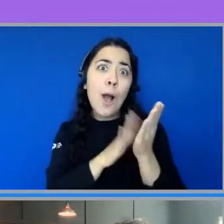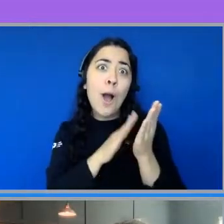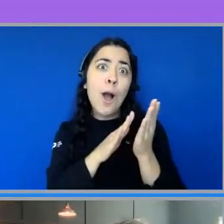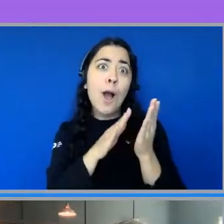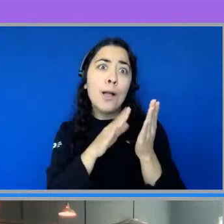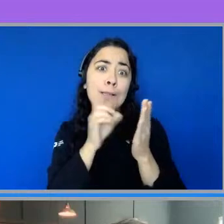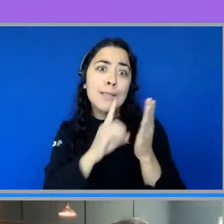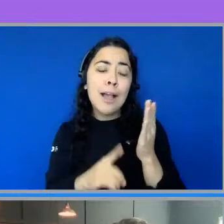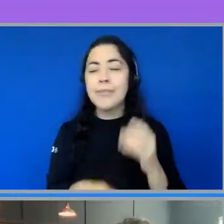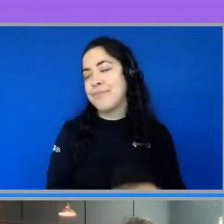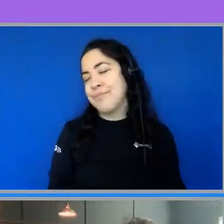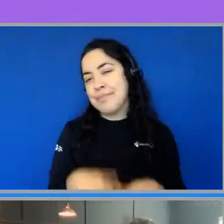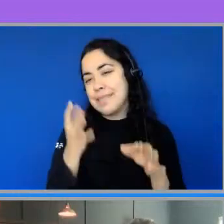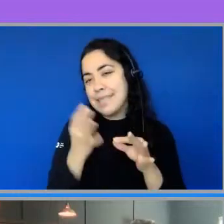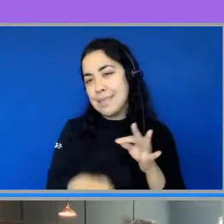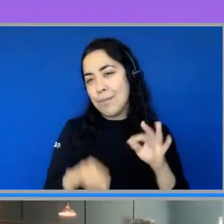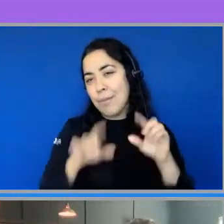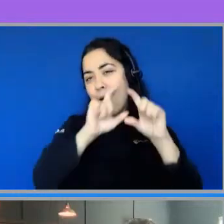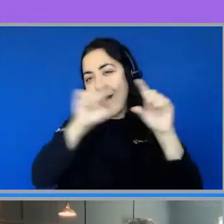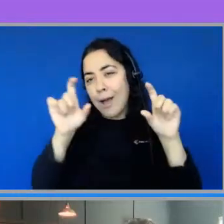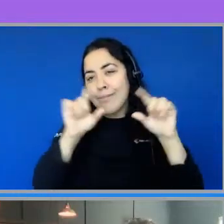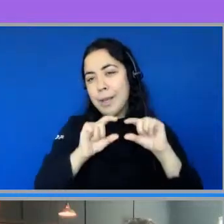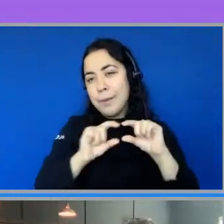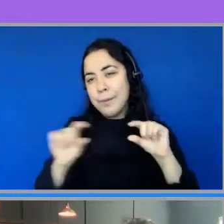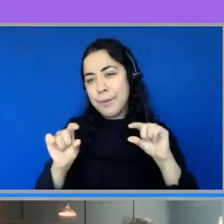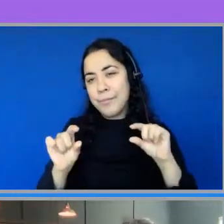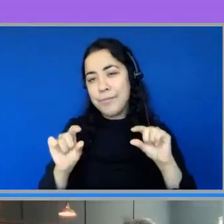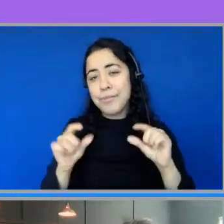title and it is just a little bit of sub copy. This is why I